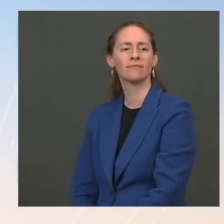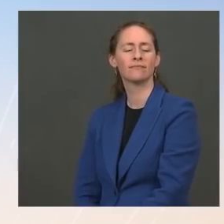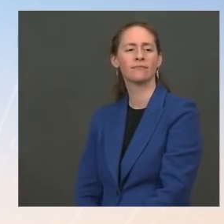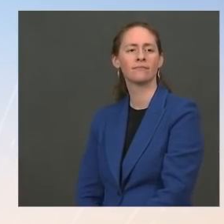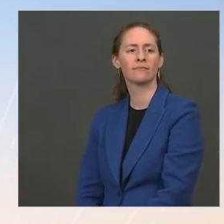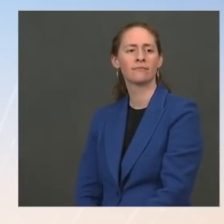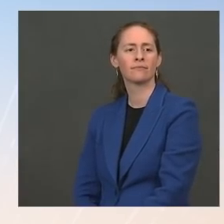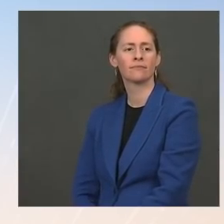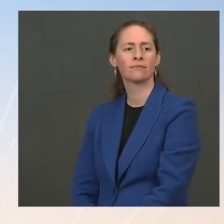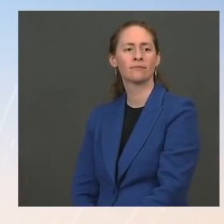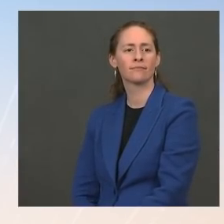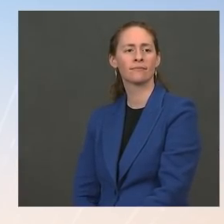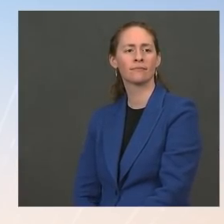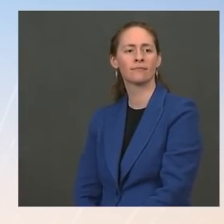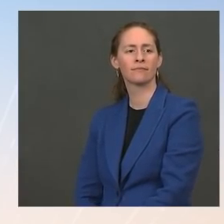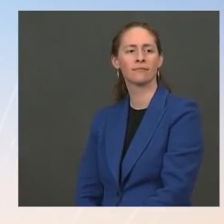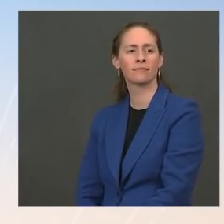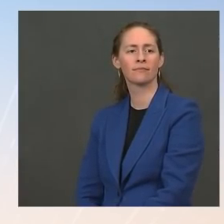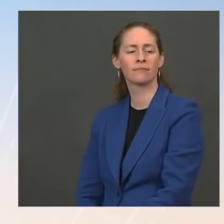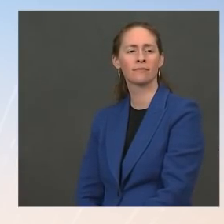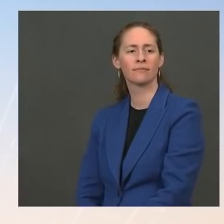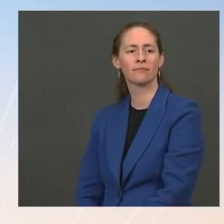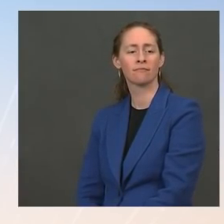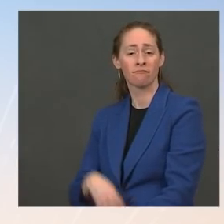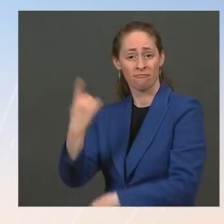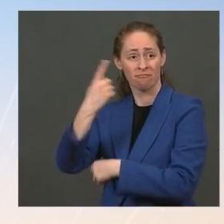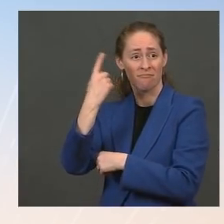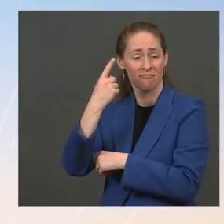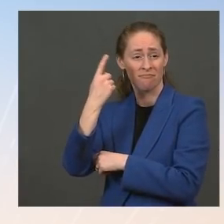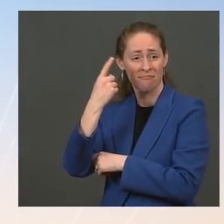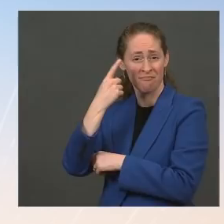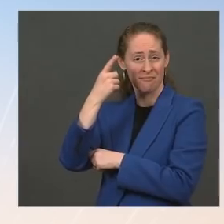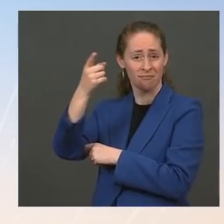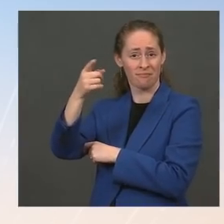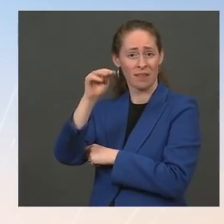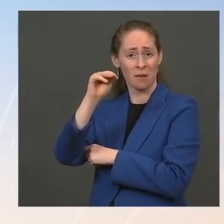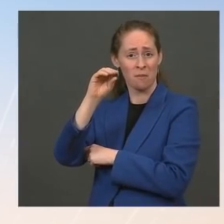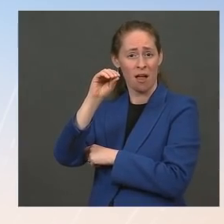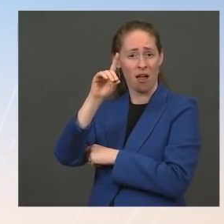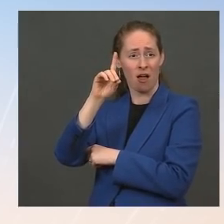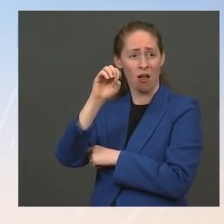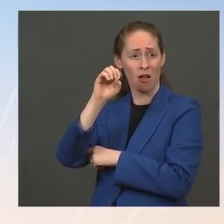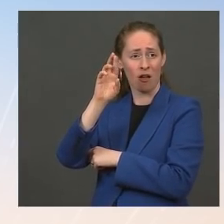And should it share its IP with South Africa, as South Africa has been urging? Ms. Psaki: Well, we've been pre- --